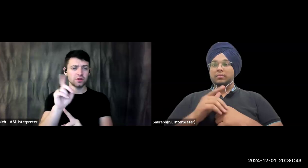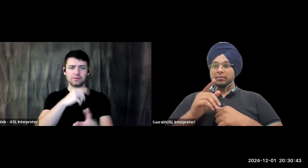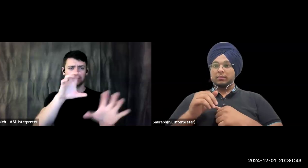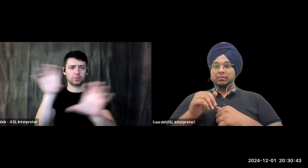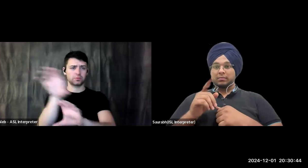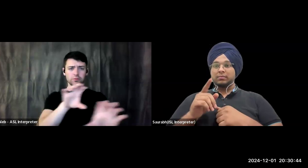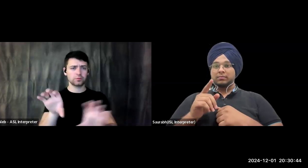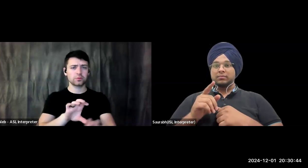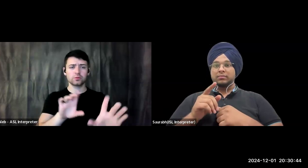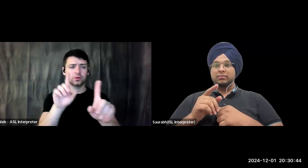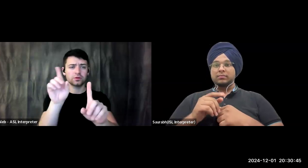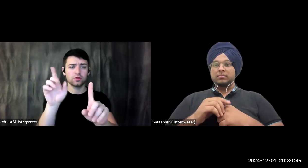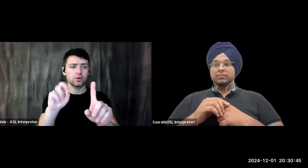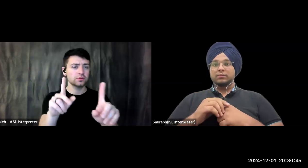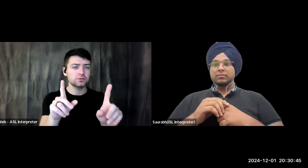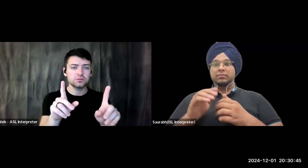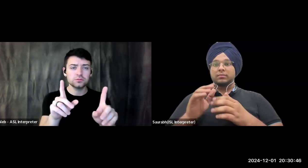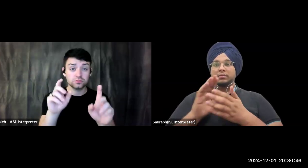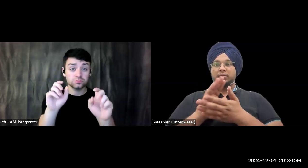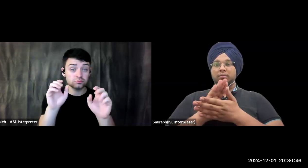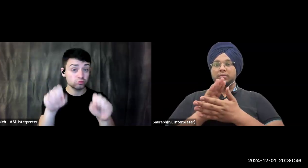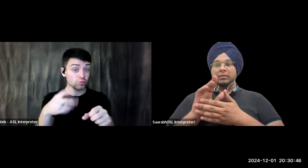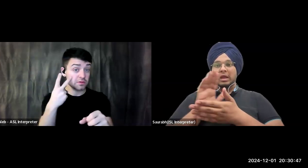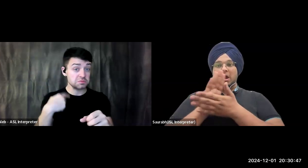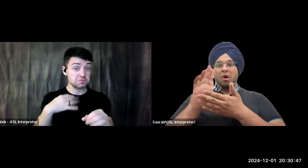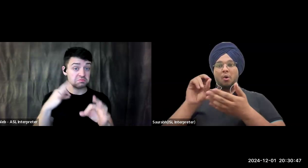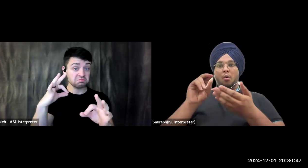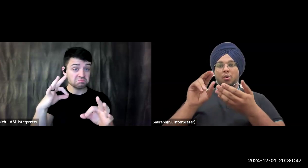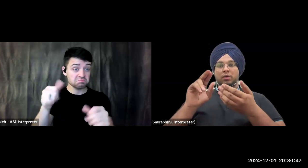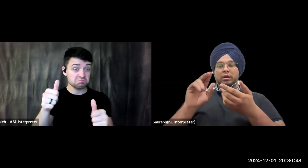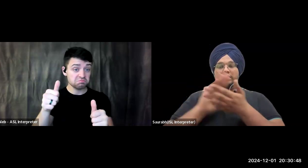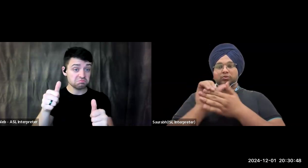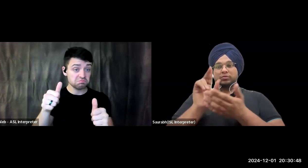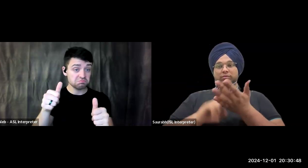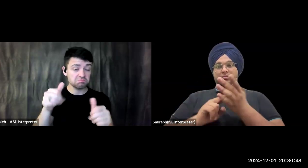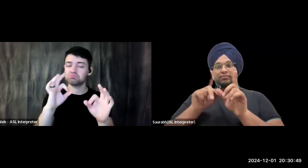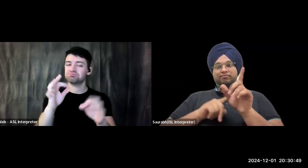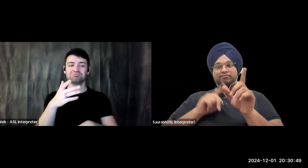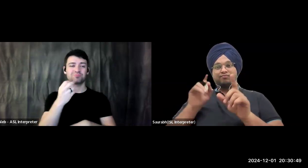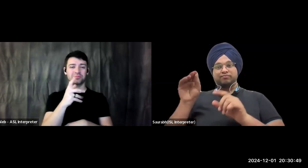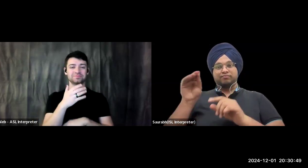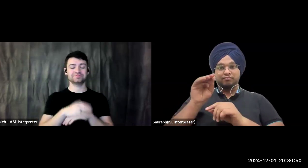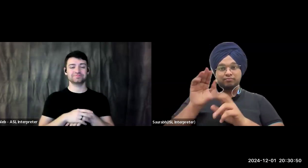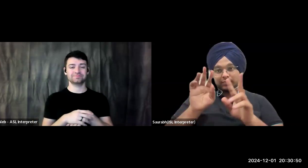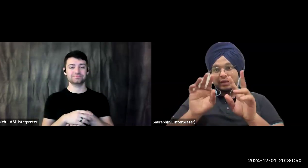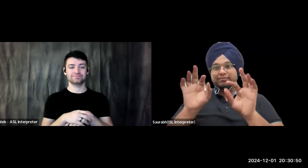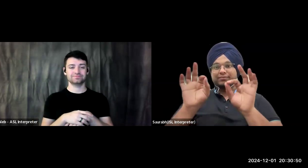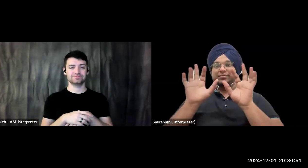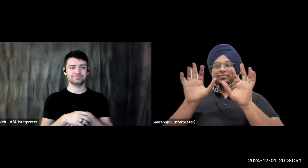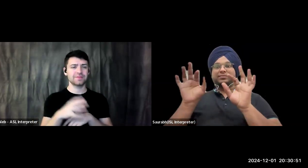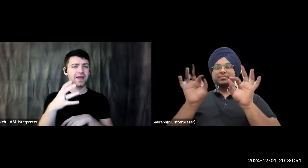And Hunny, Hunny, Hunny. Looking for Hunny. There we are.